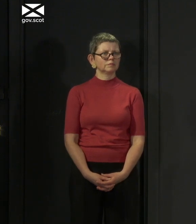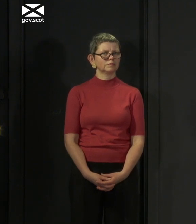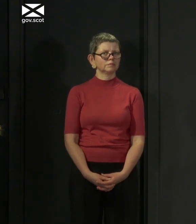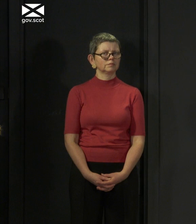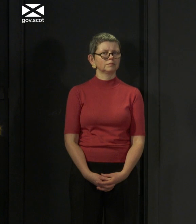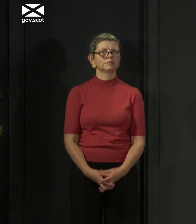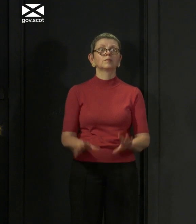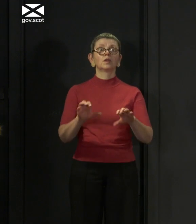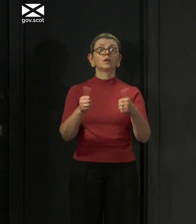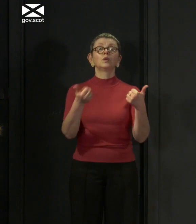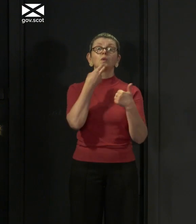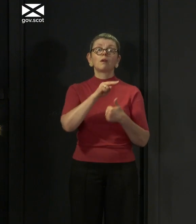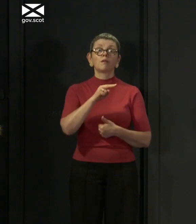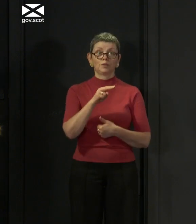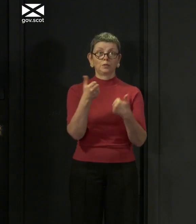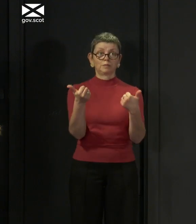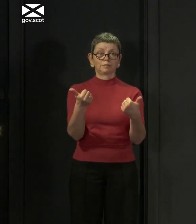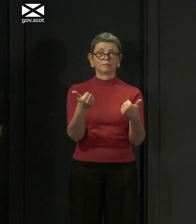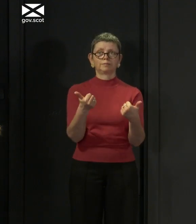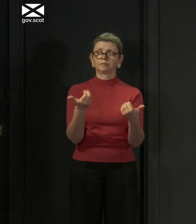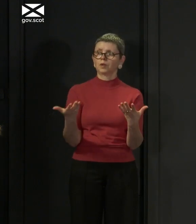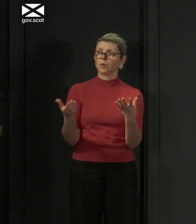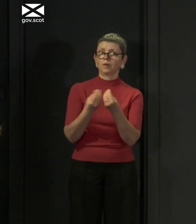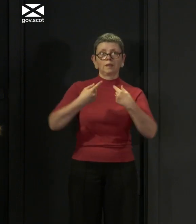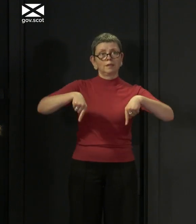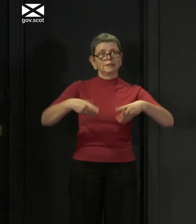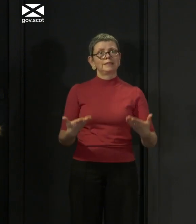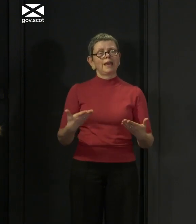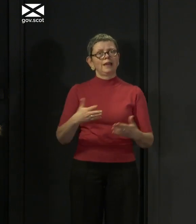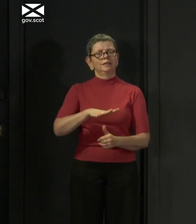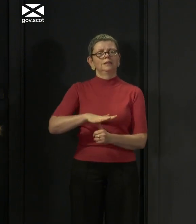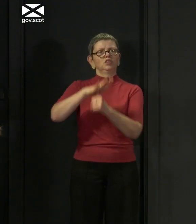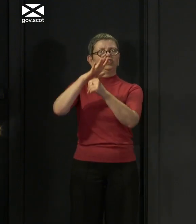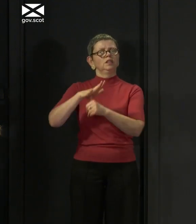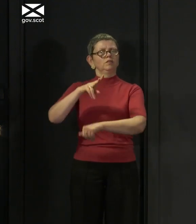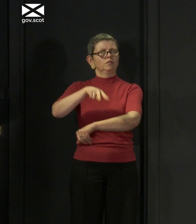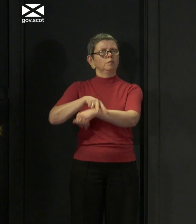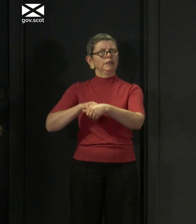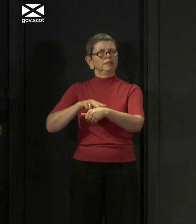Good afternoon. I'm joined today by Iain Livingstone, Chief Constable of Police Scotland and Professor